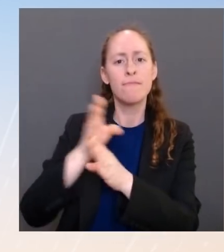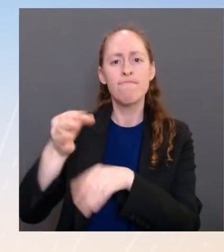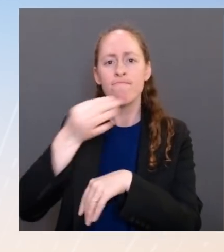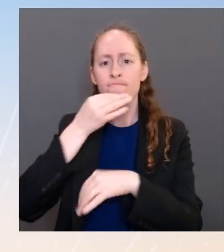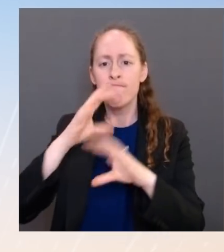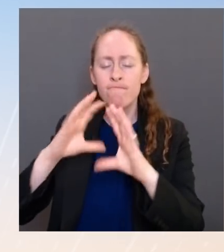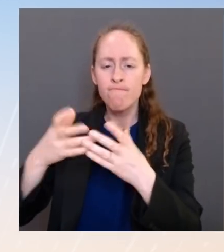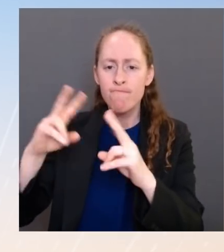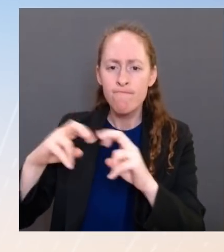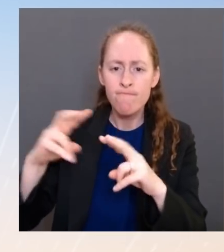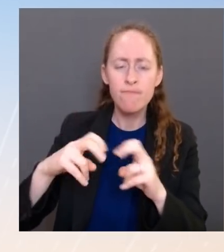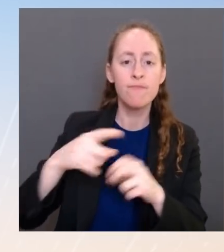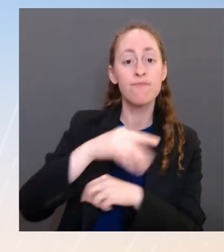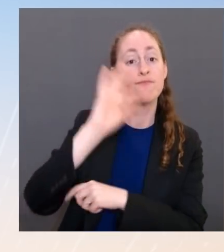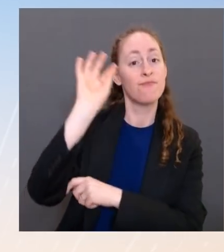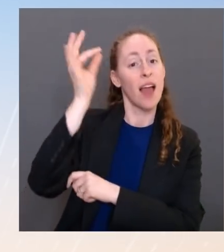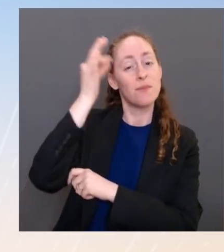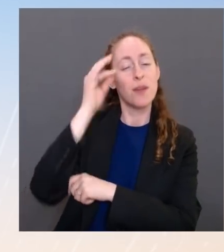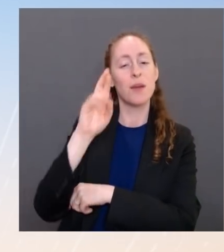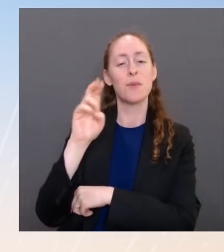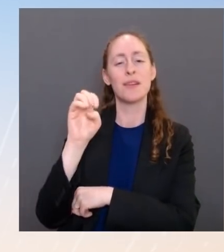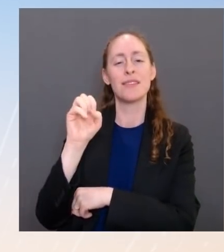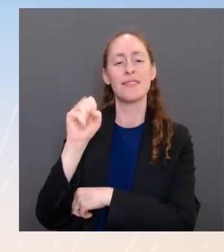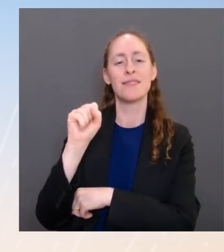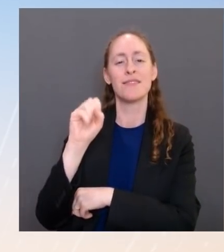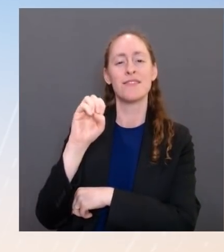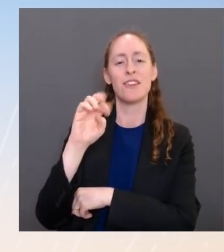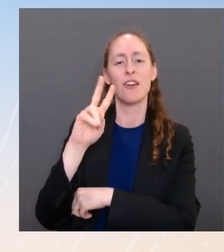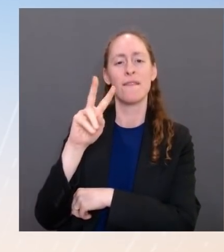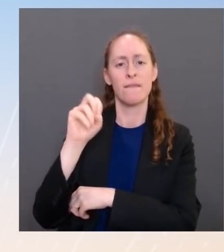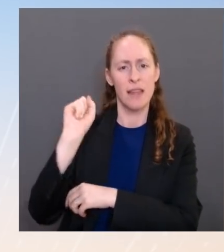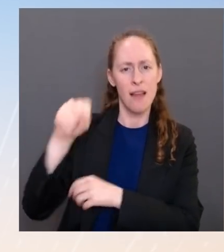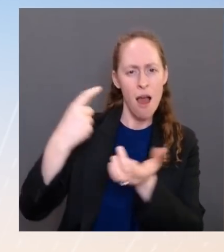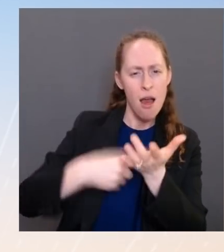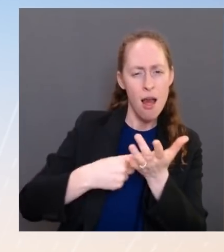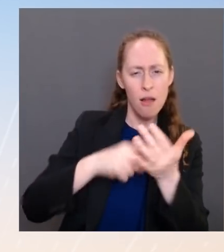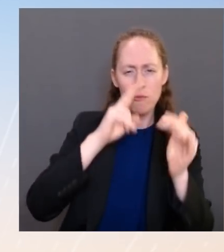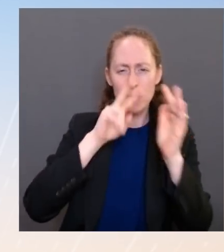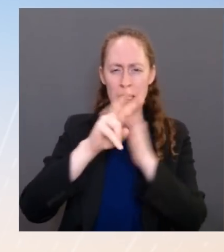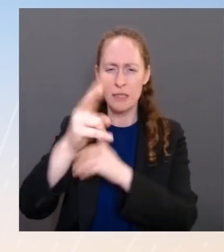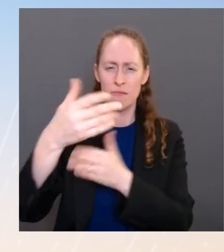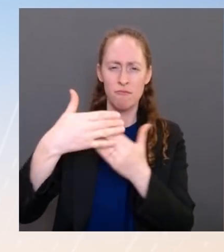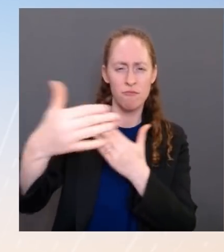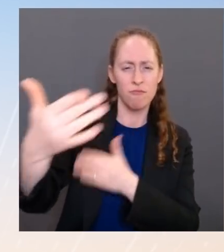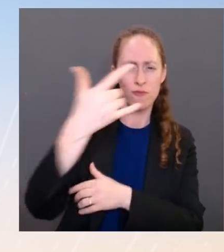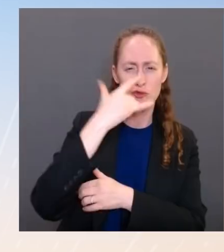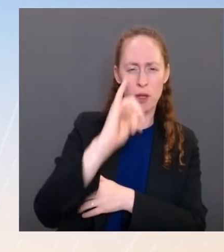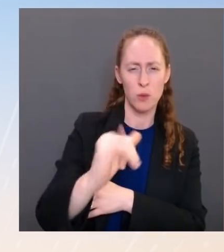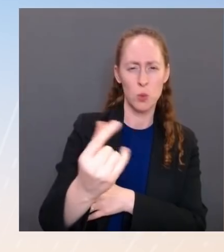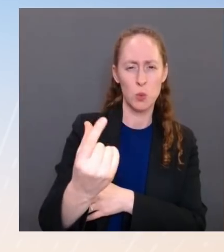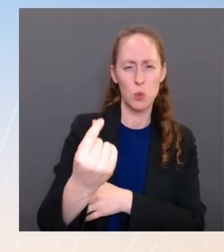about when they expect inflation to come down. As he noted today, he is the President. We do- -- do control all forms of -- branches of government.